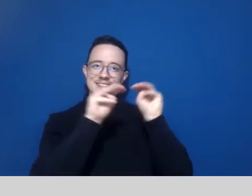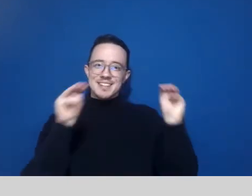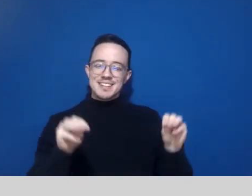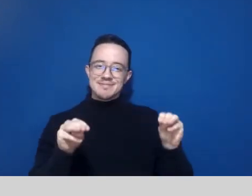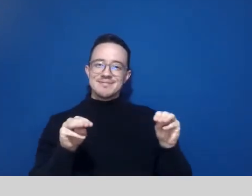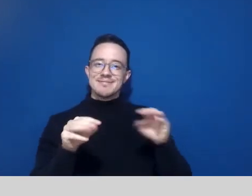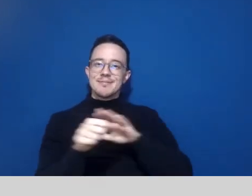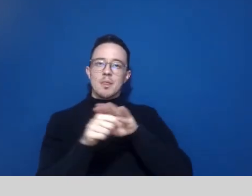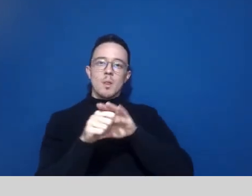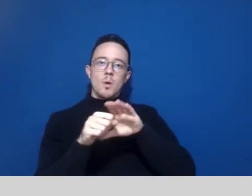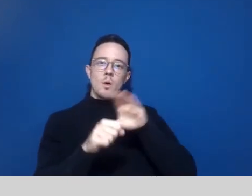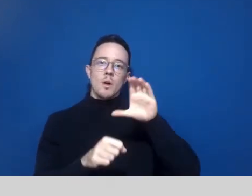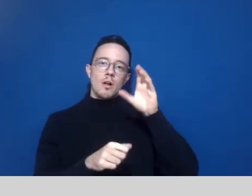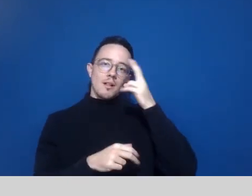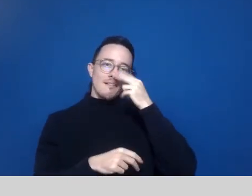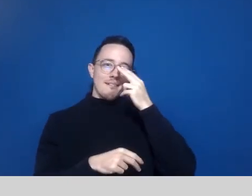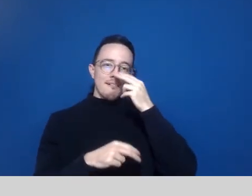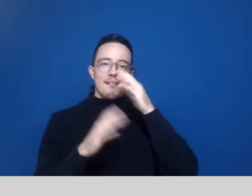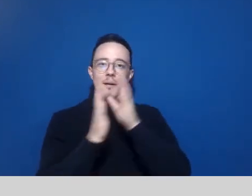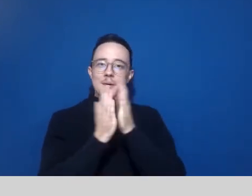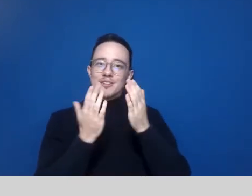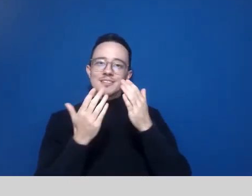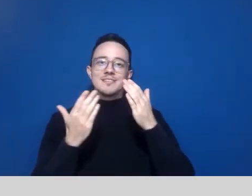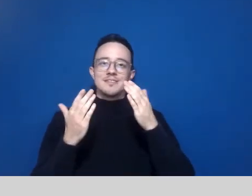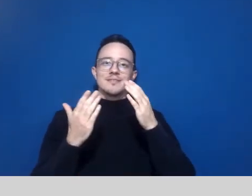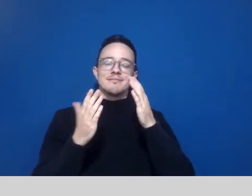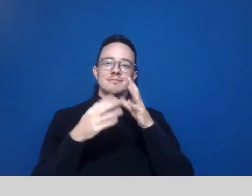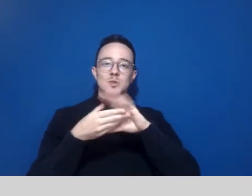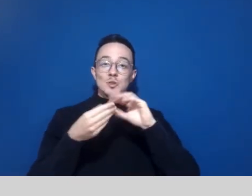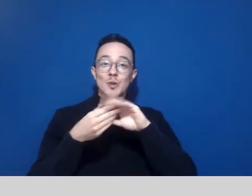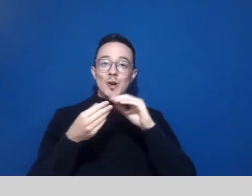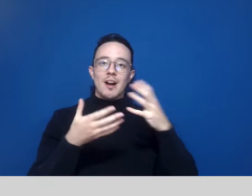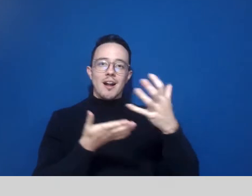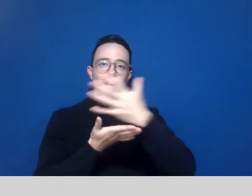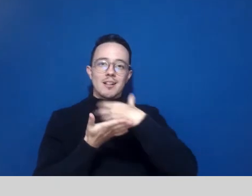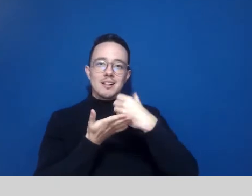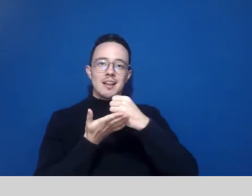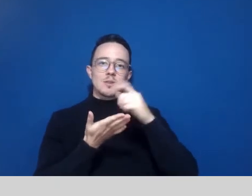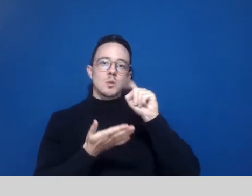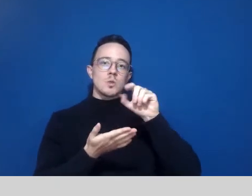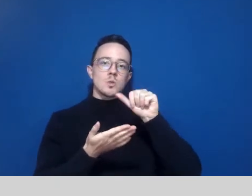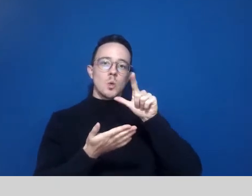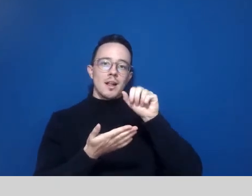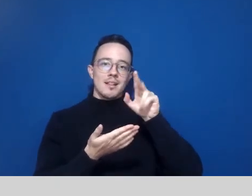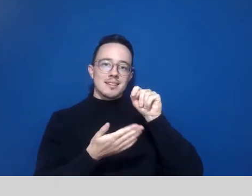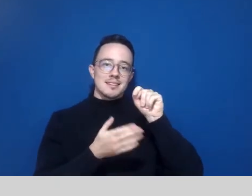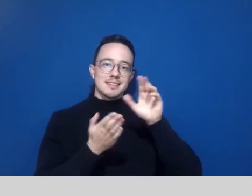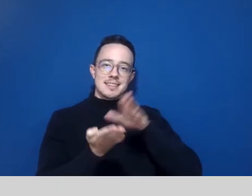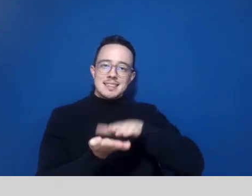where a local comic book store has been collecting toilet seats illustrated by famous comic artists.